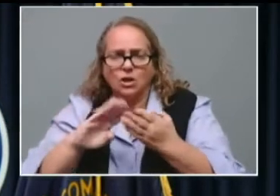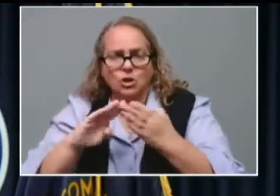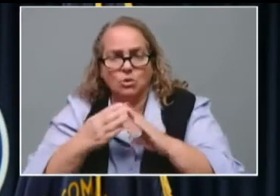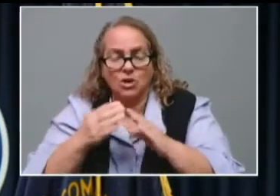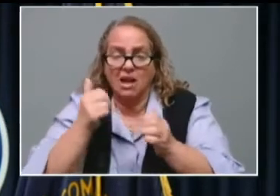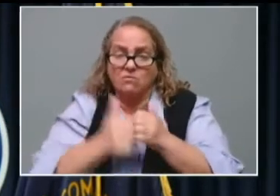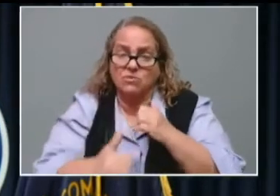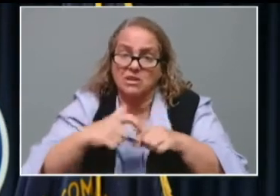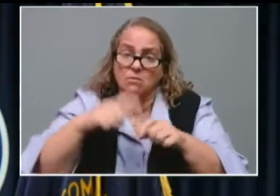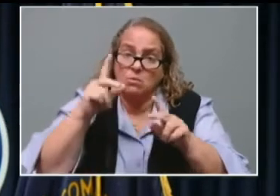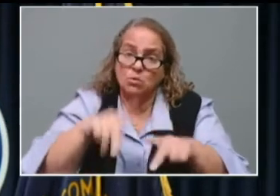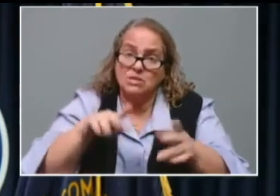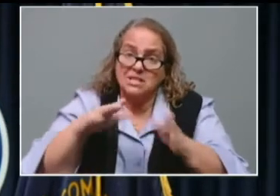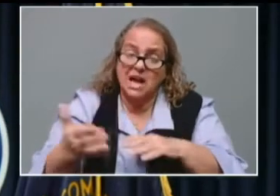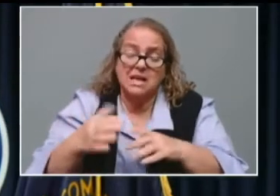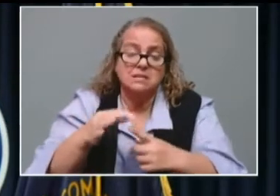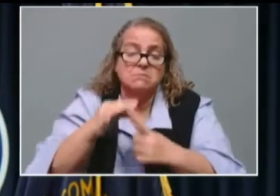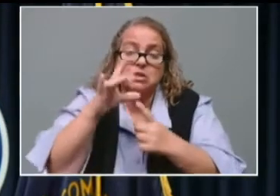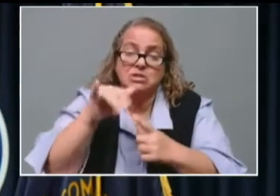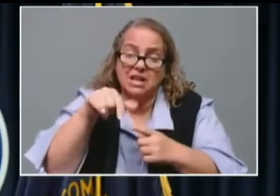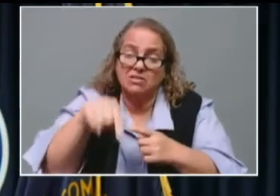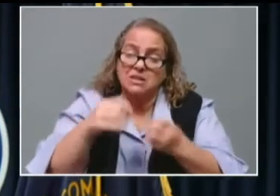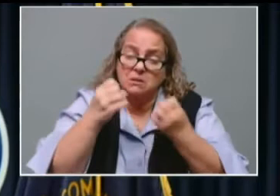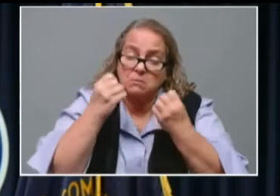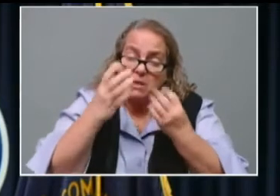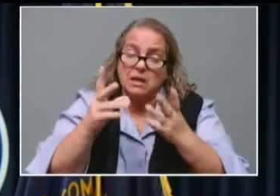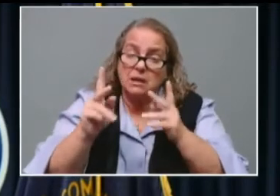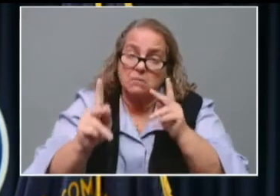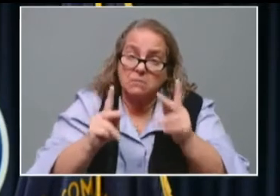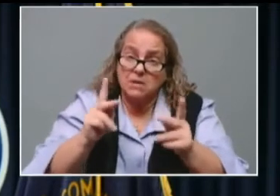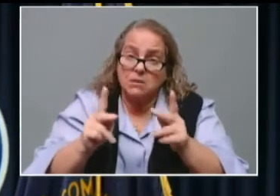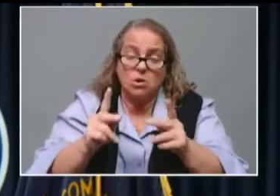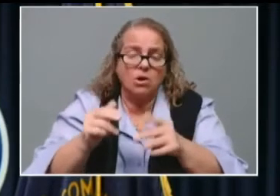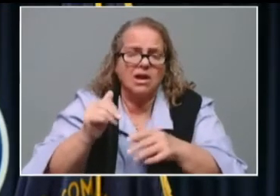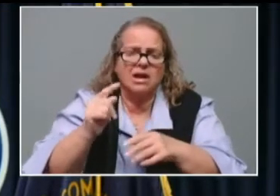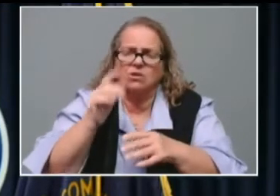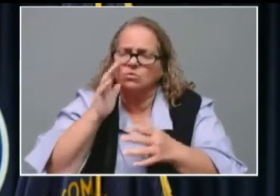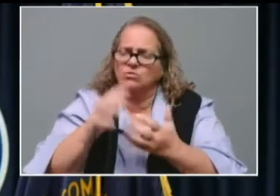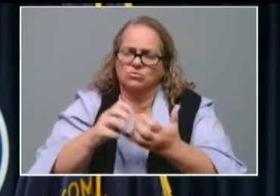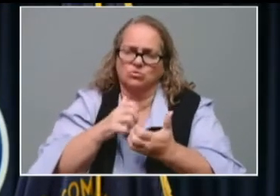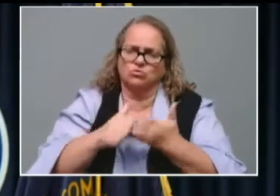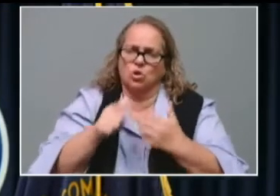people, it tears at the fabric of who we are. You know, if we could